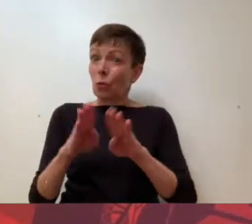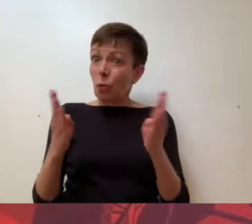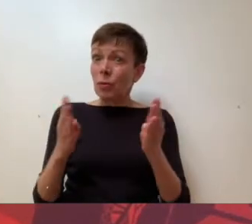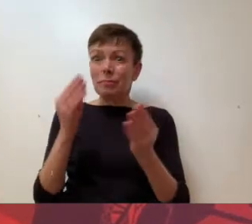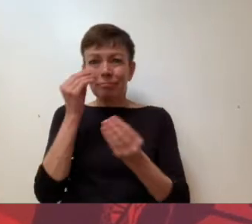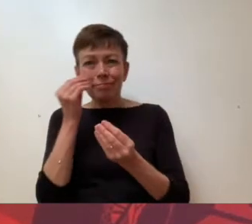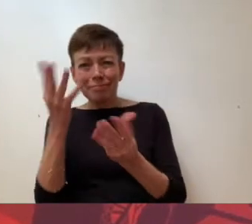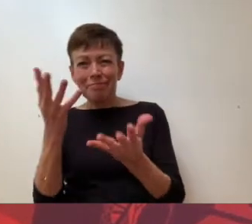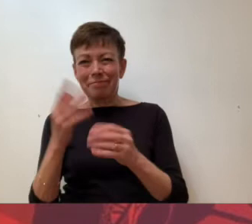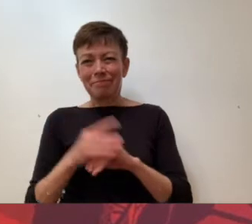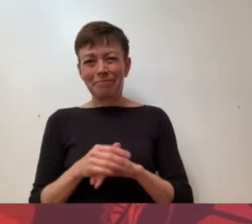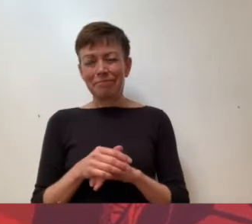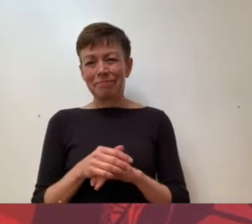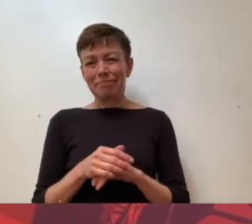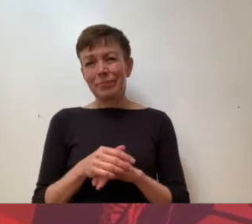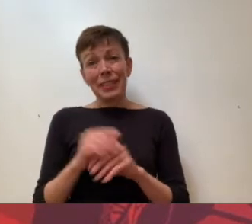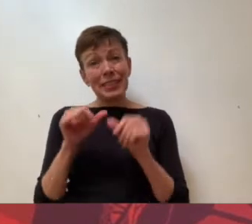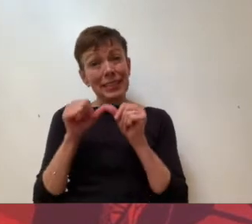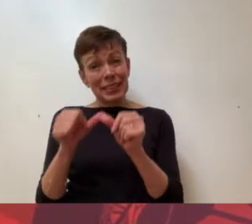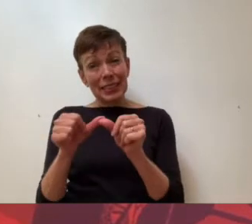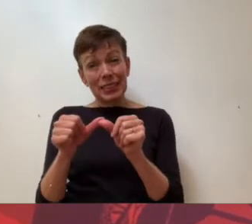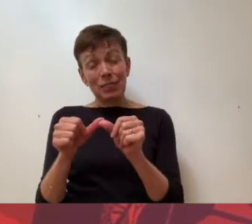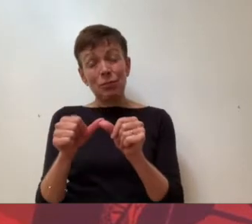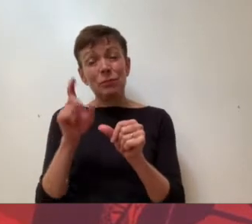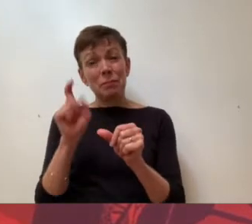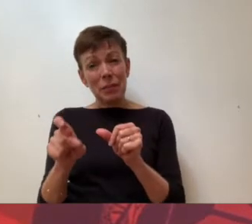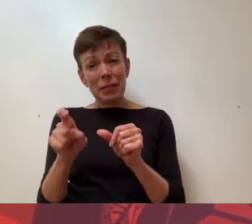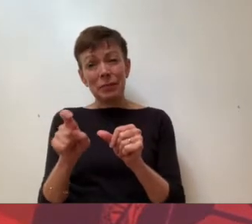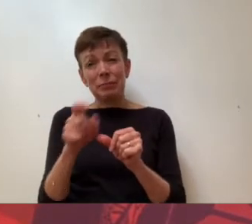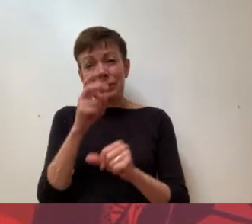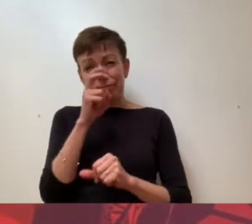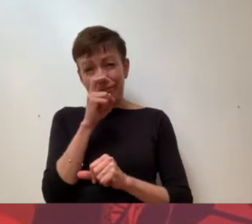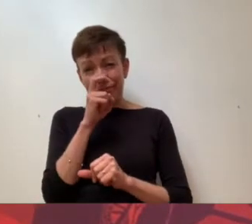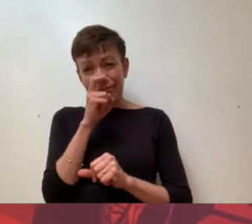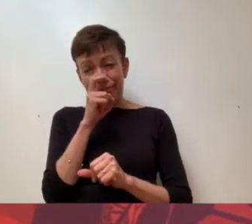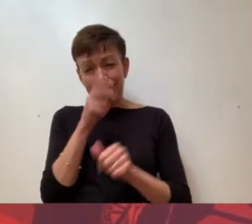a modified Green Deer program is launching May 15.